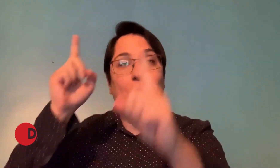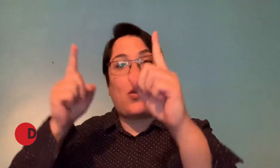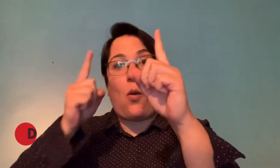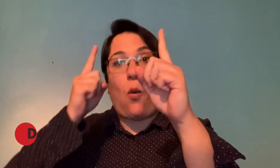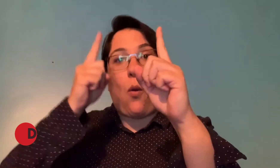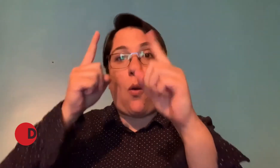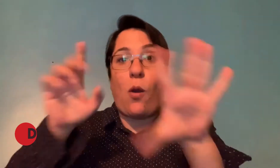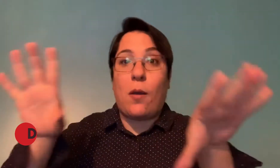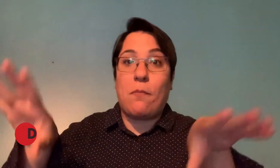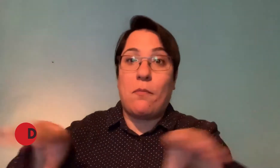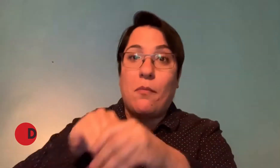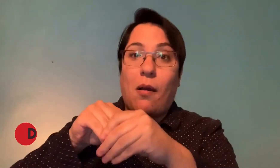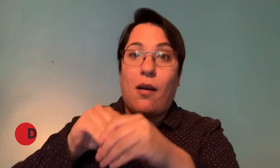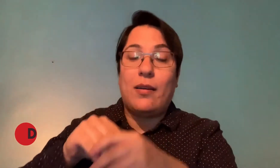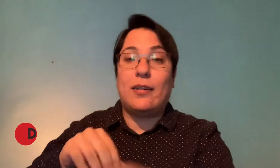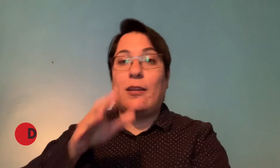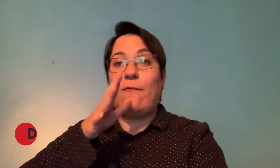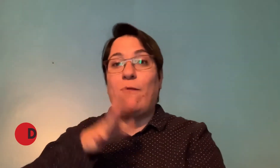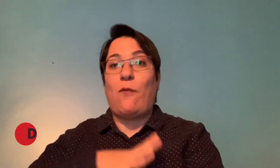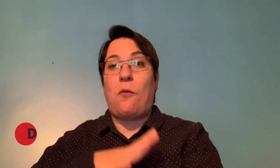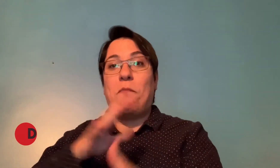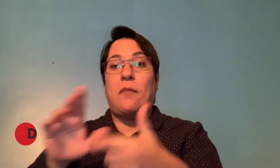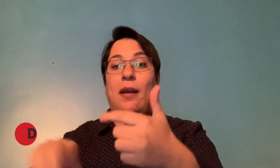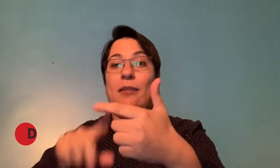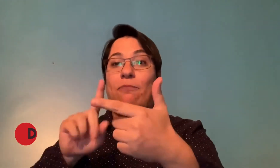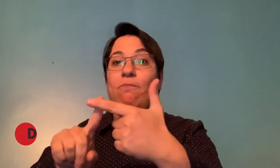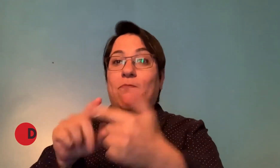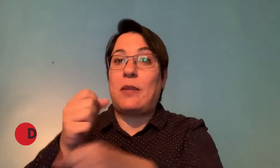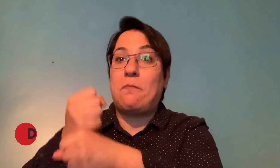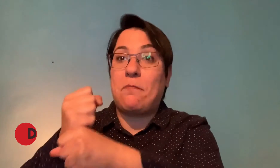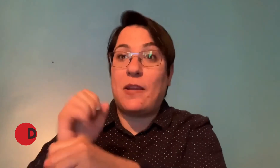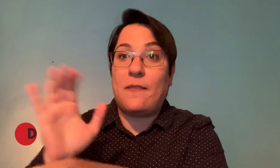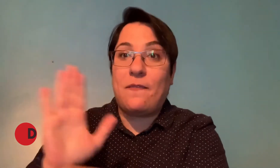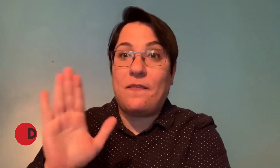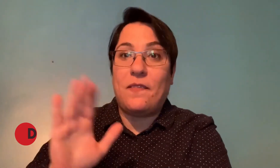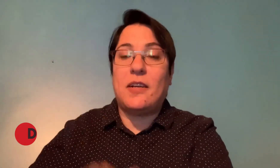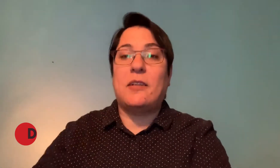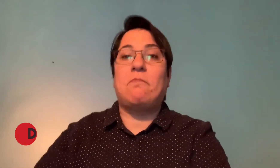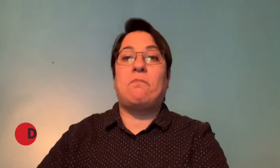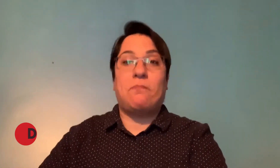My goal is to find a job, marry a woman, and make a film.